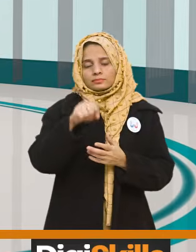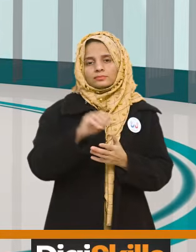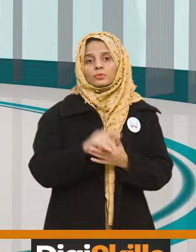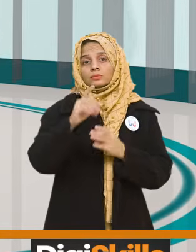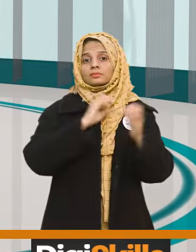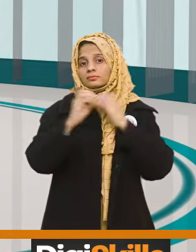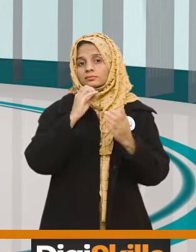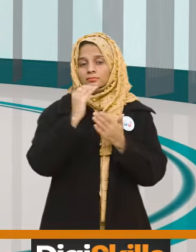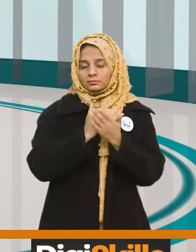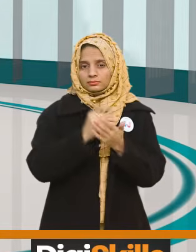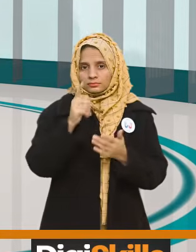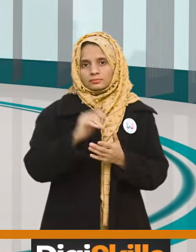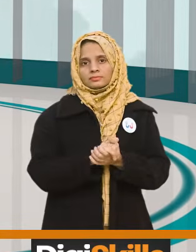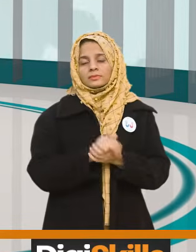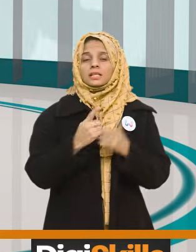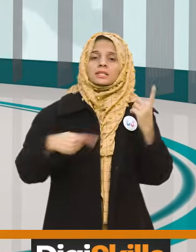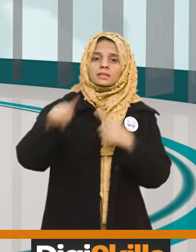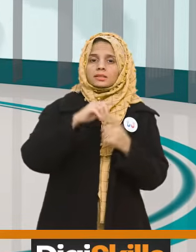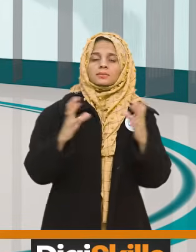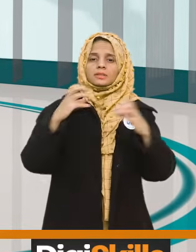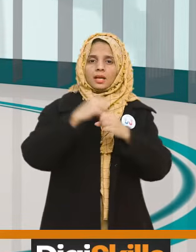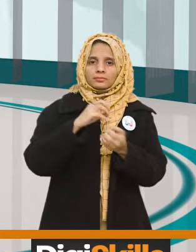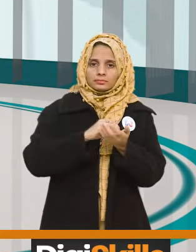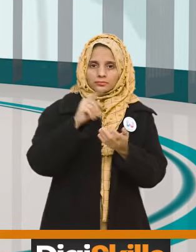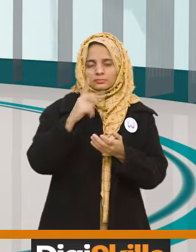It is all about your Communication Skills, right? It is all about your Business Development Skills, right?